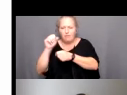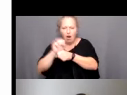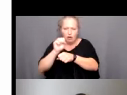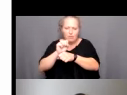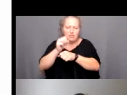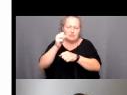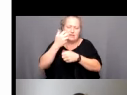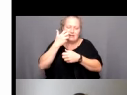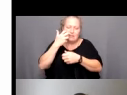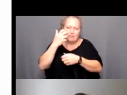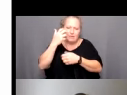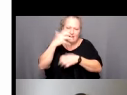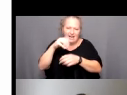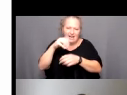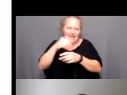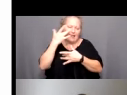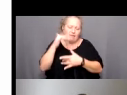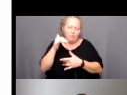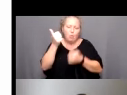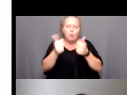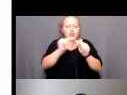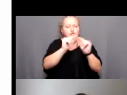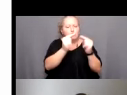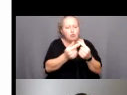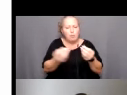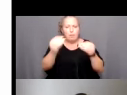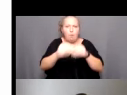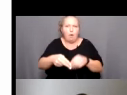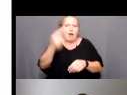or about which groups of workers may be at particularly high risk.